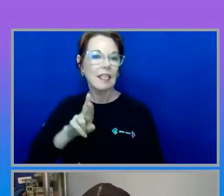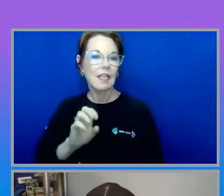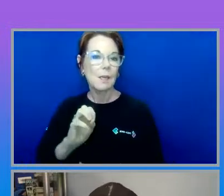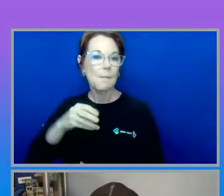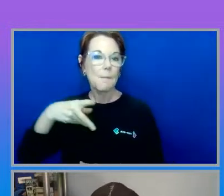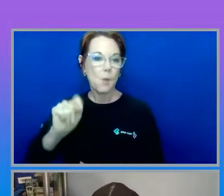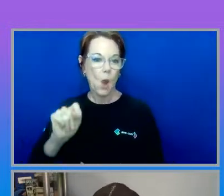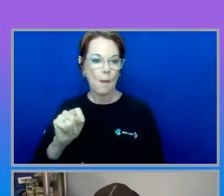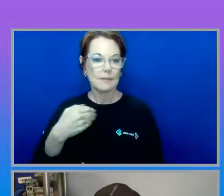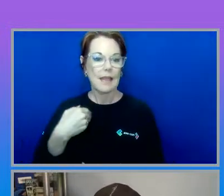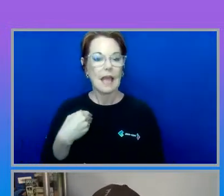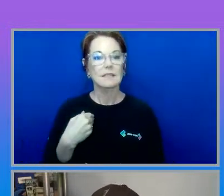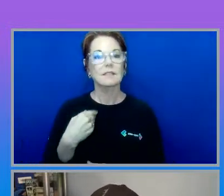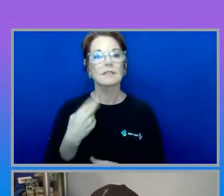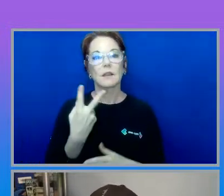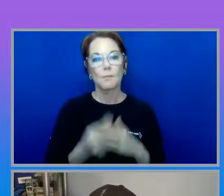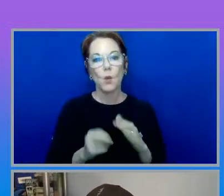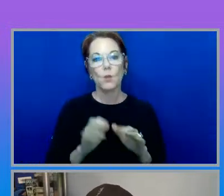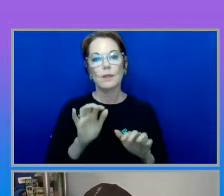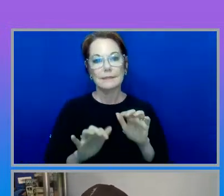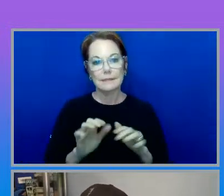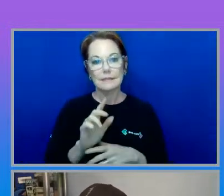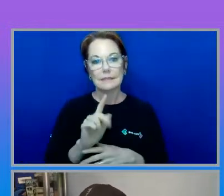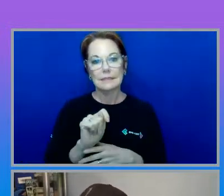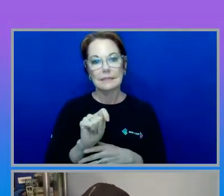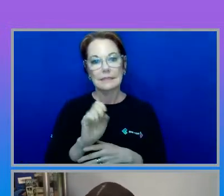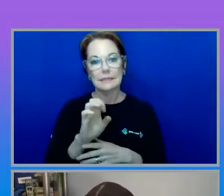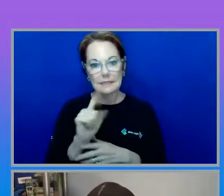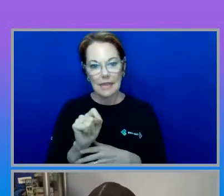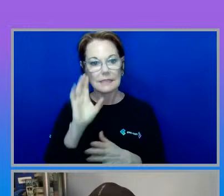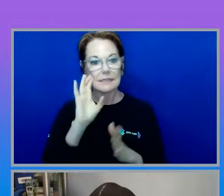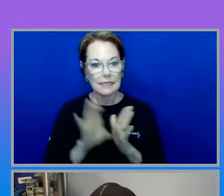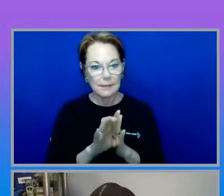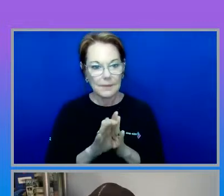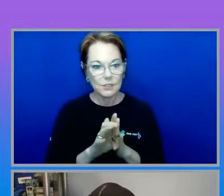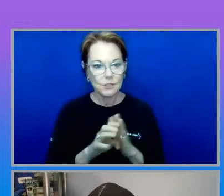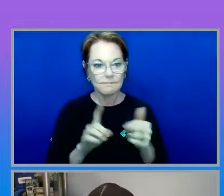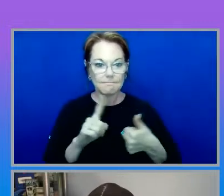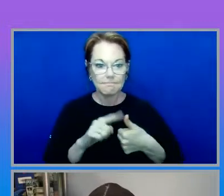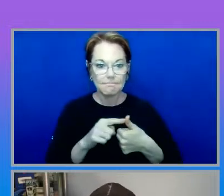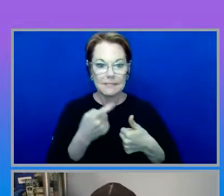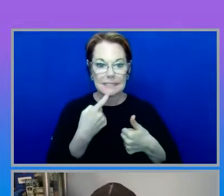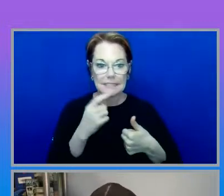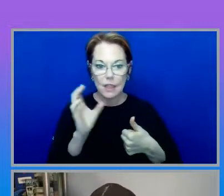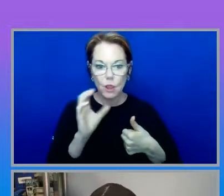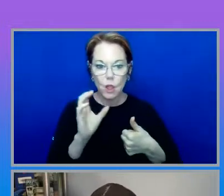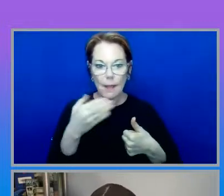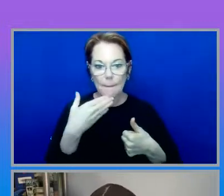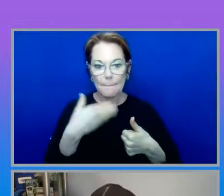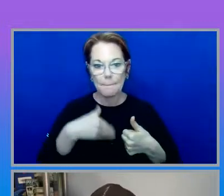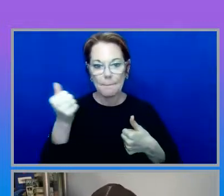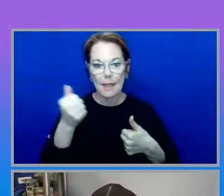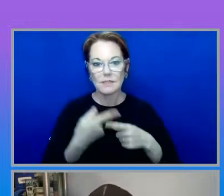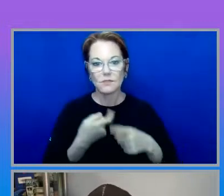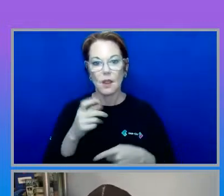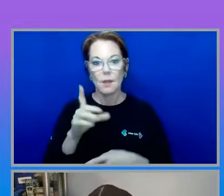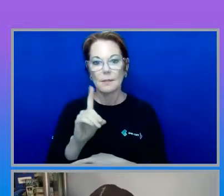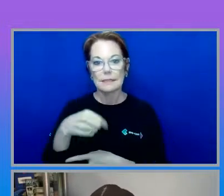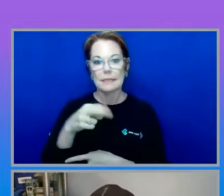made up of a text prompt and an image. The prompt says look up the best practices for alt text